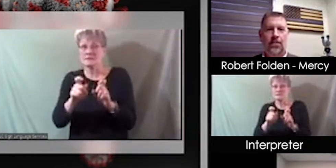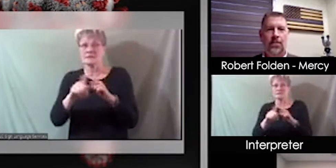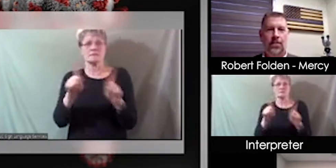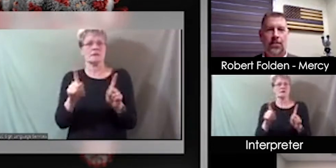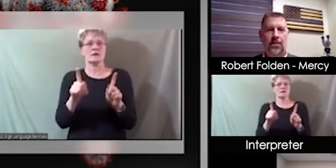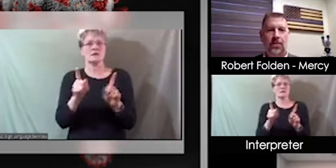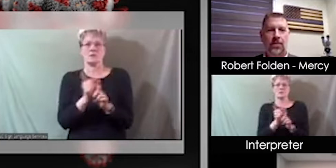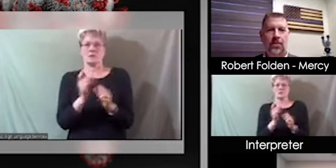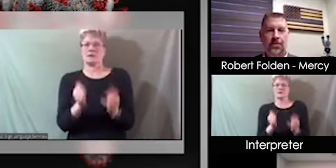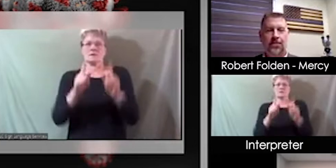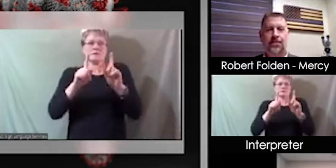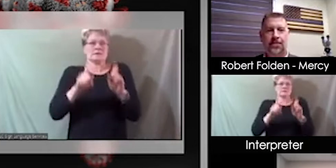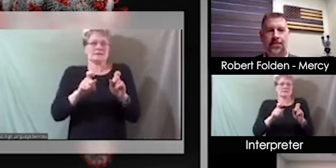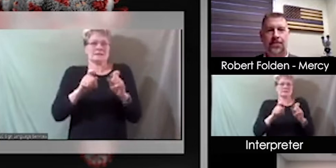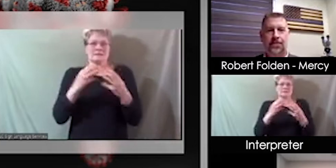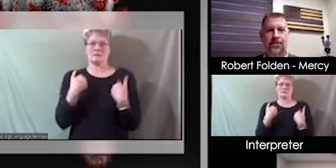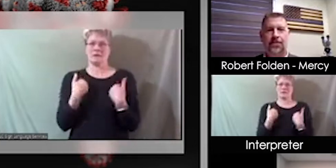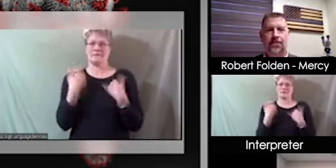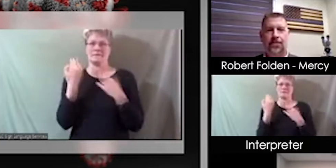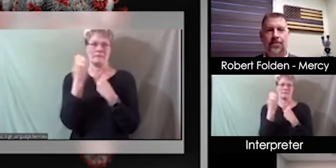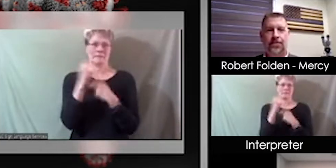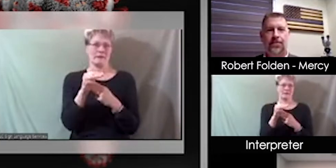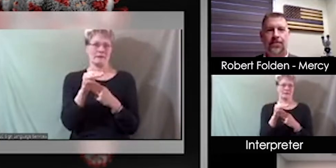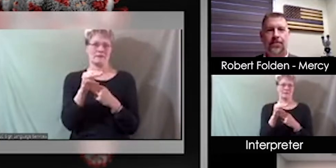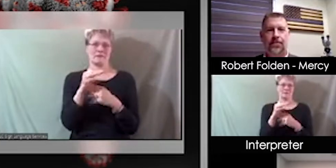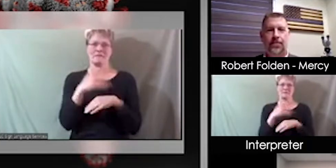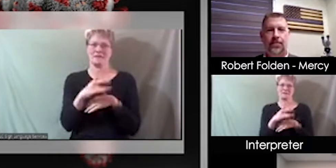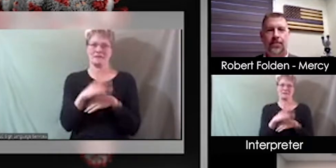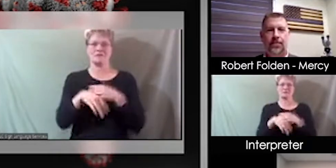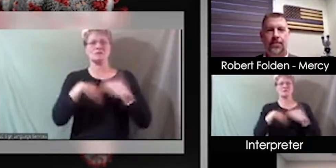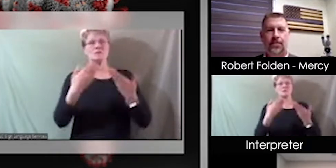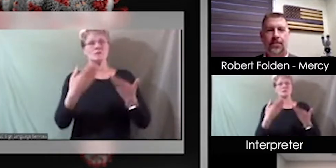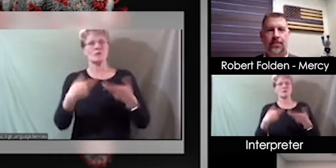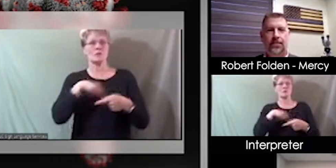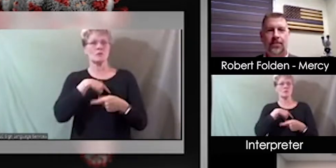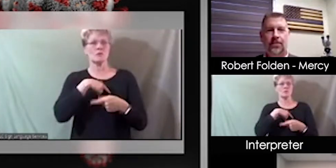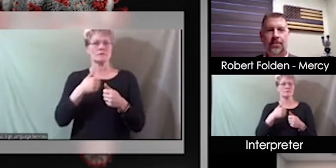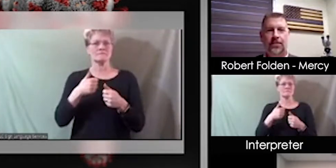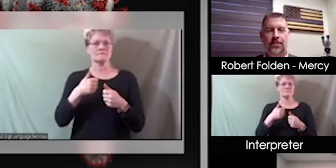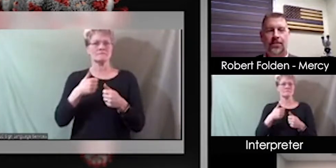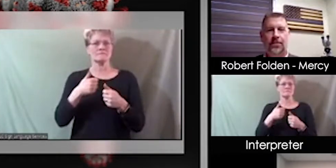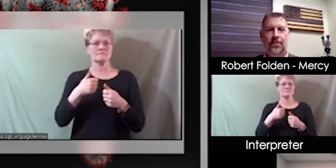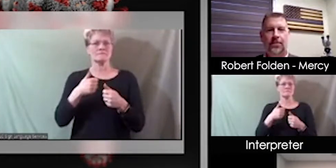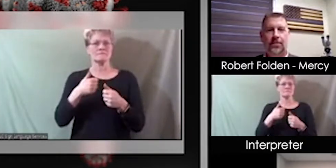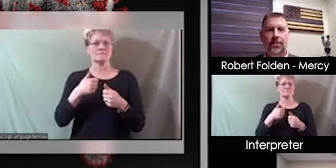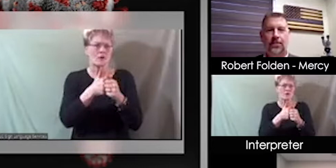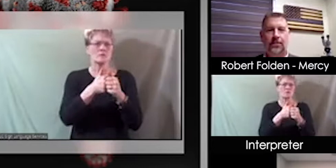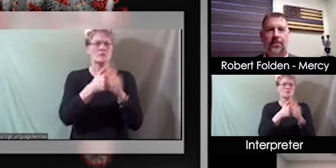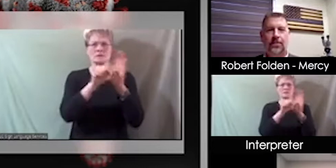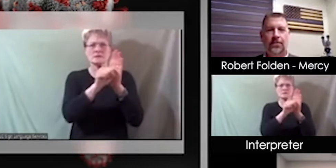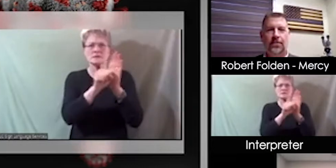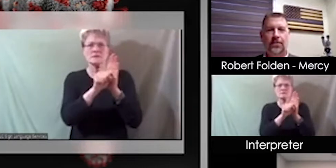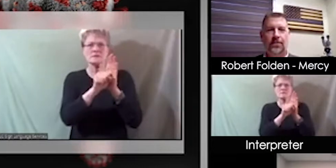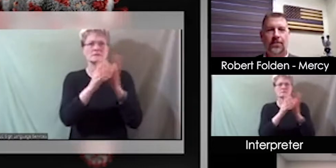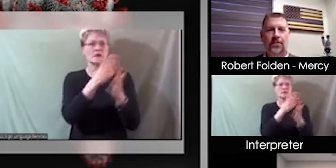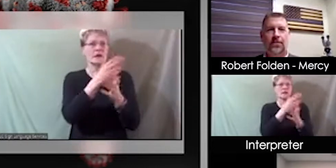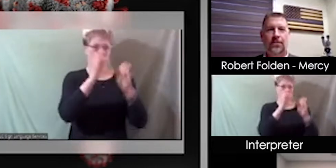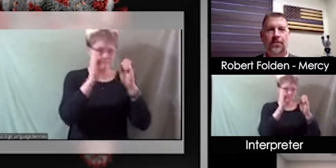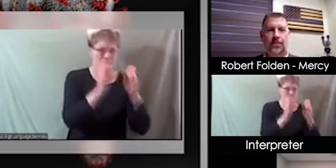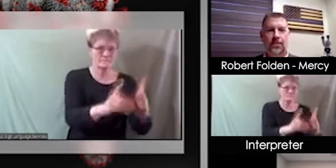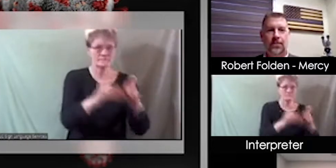is at a minimum so really we're just tracking symptoms and educating as much as possible about keeping distances, but